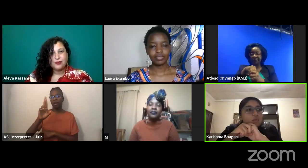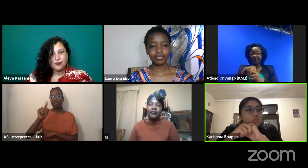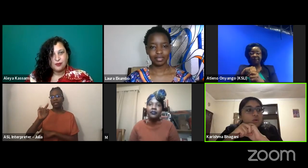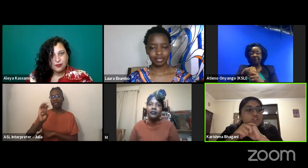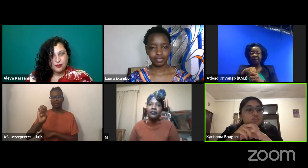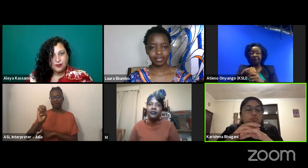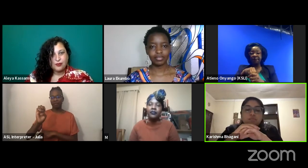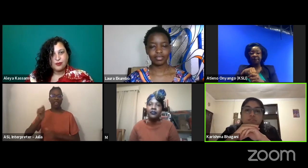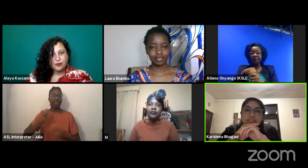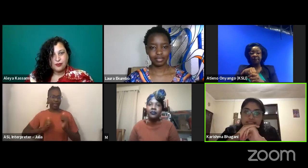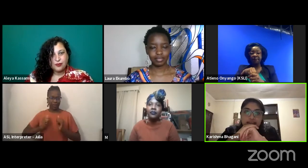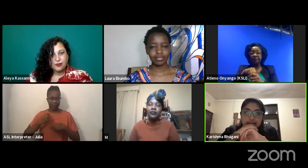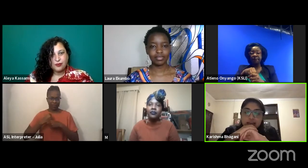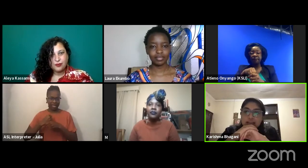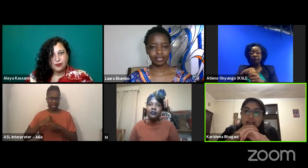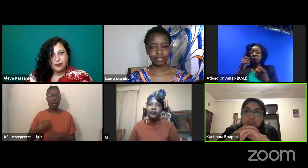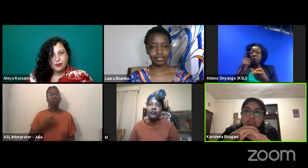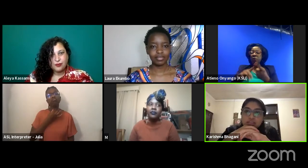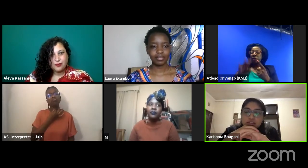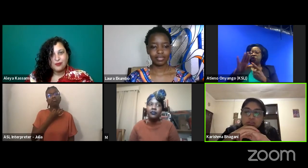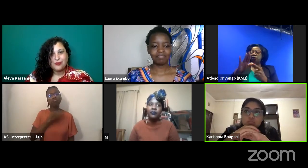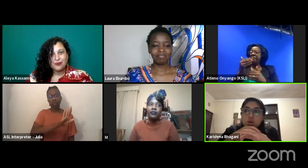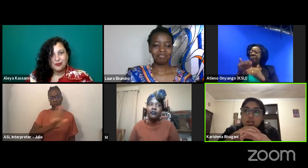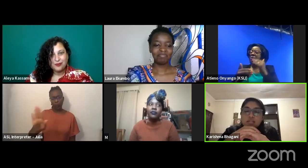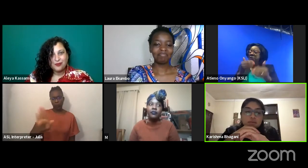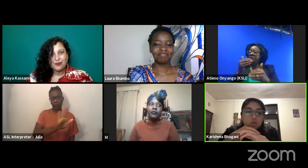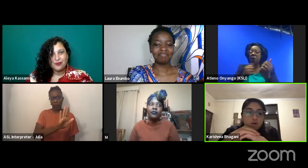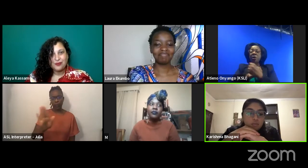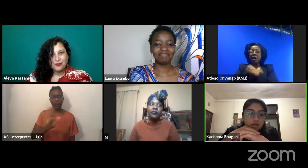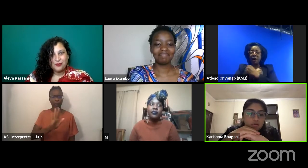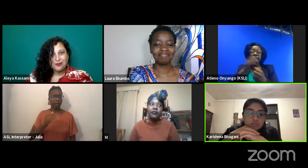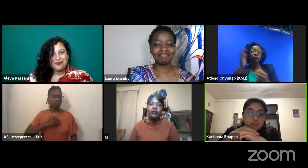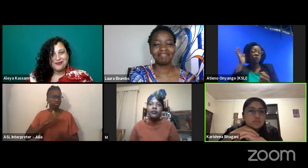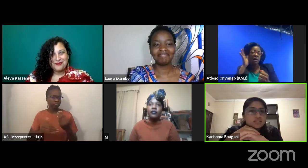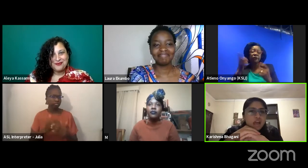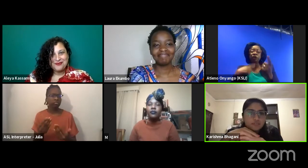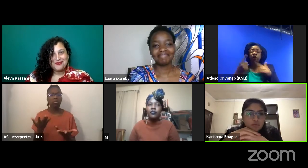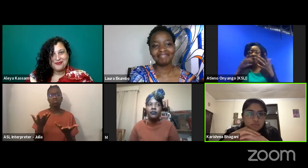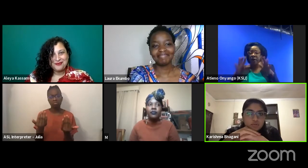What's your process like I'd love to hear you talk a little bit more about where you come from,